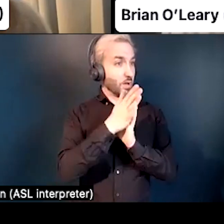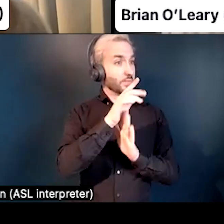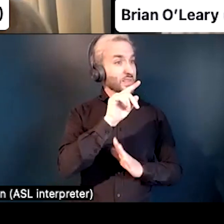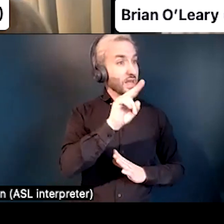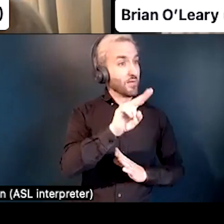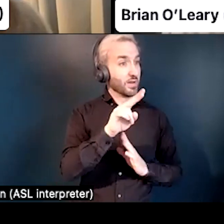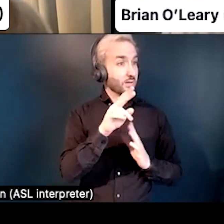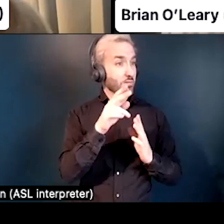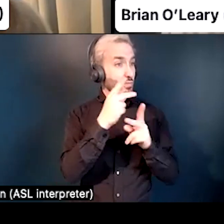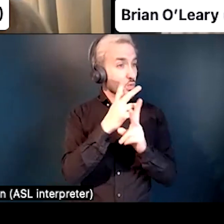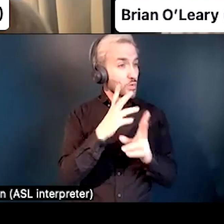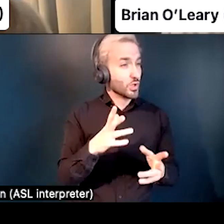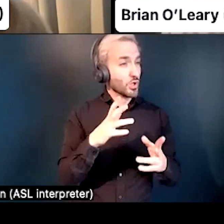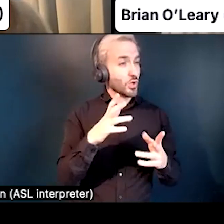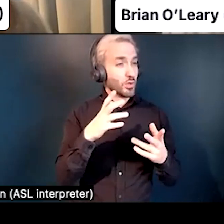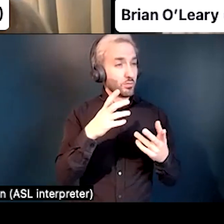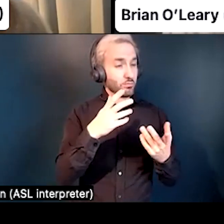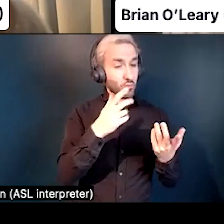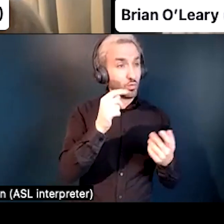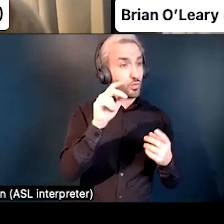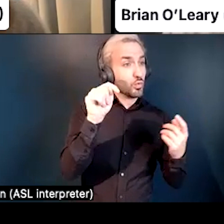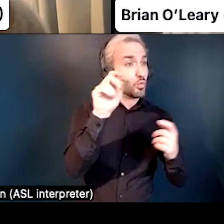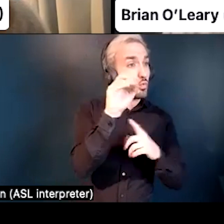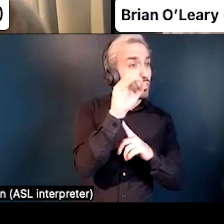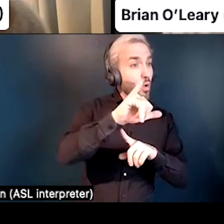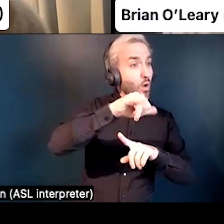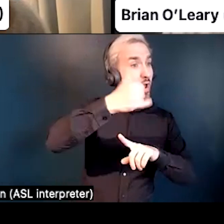things along that line, or do you see opportunities for publishers to better